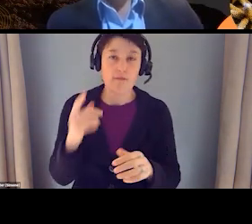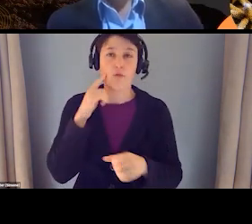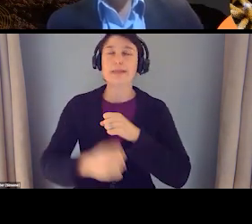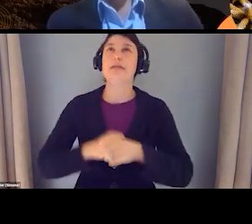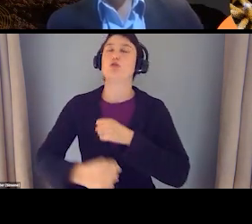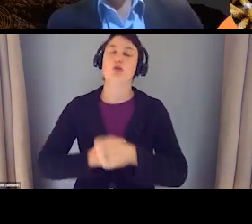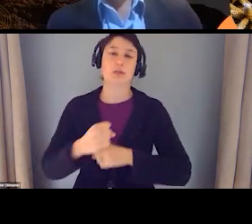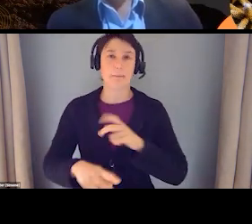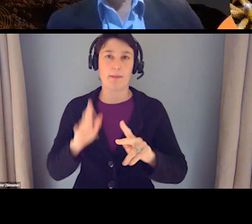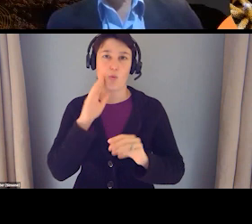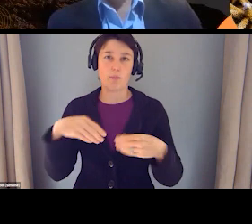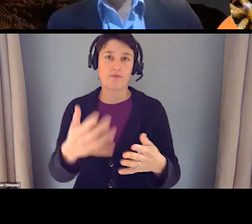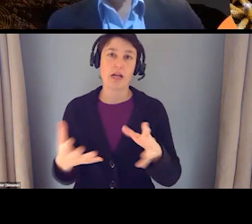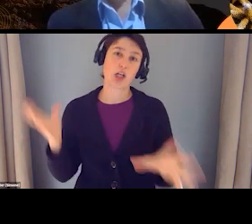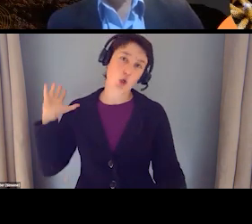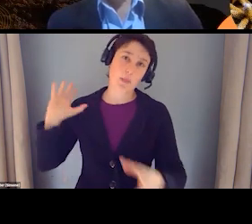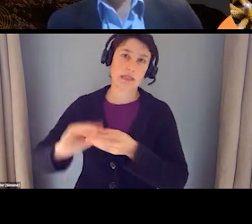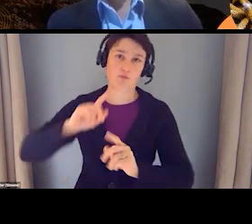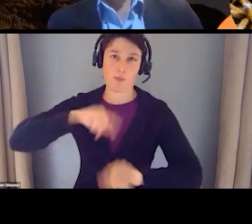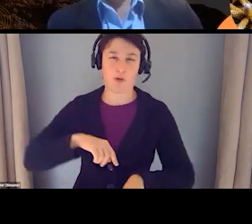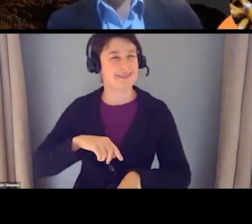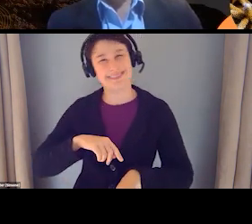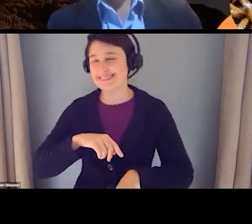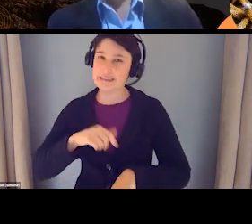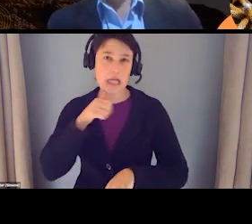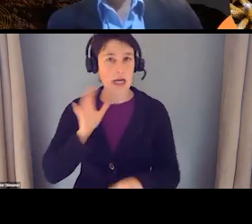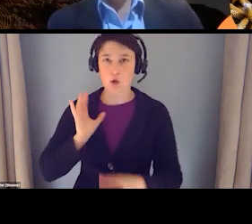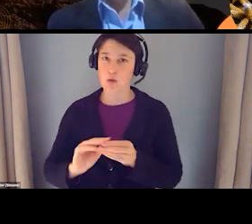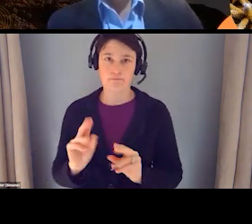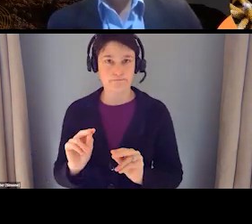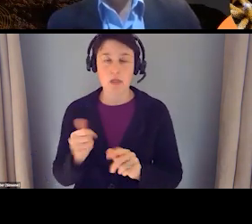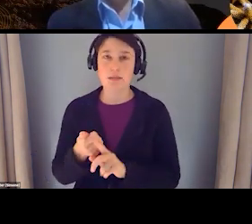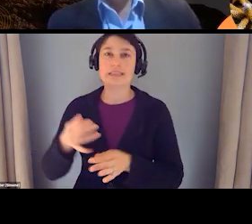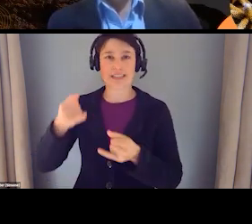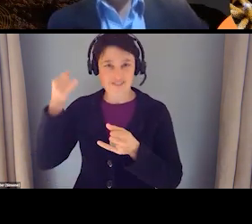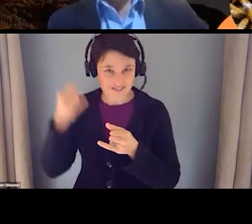It's not really cumulative, it is the final annual report. So it just covers the annual period.